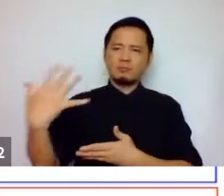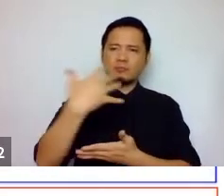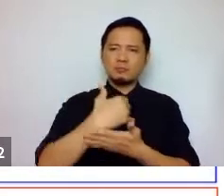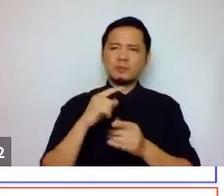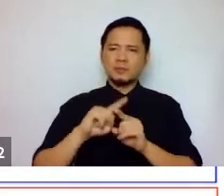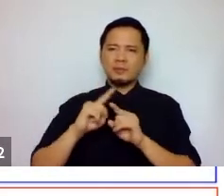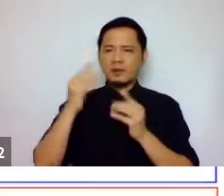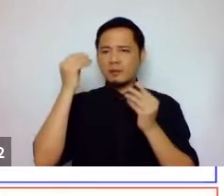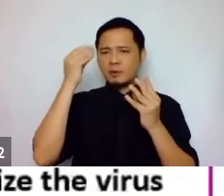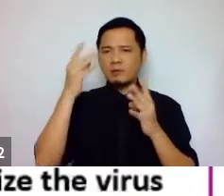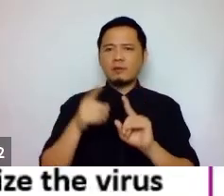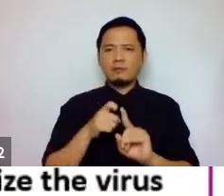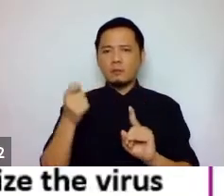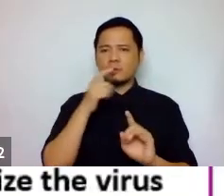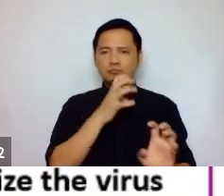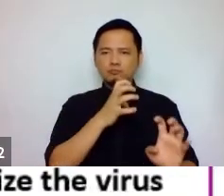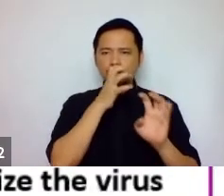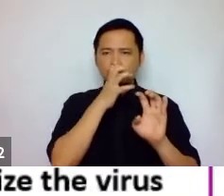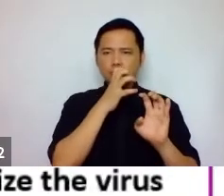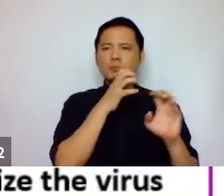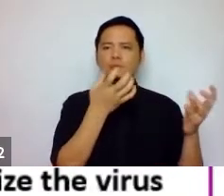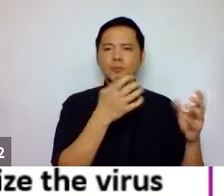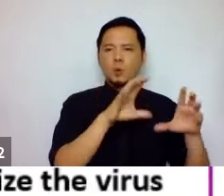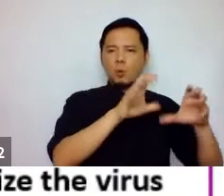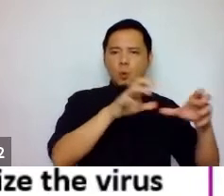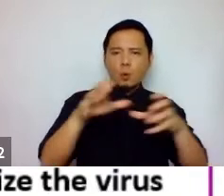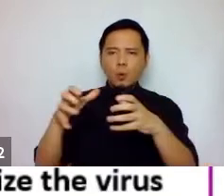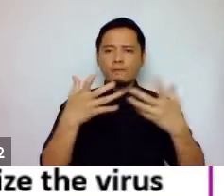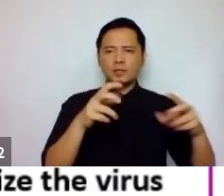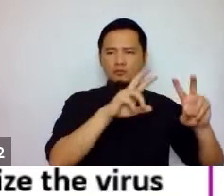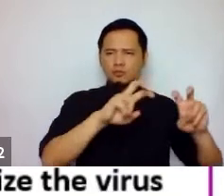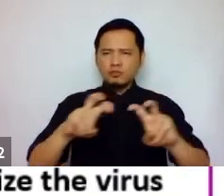Next slide please. So I put this very simply.